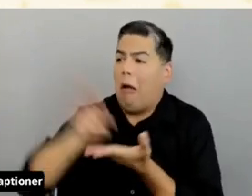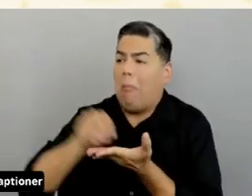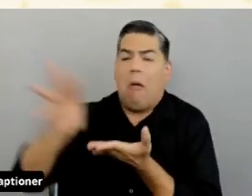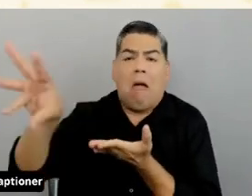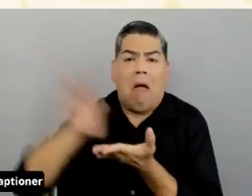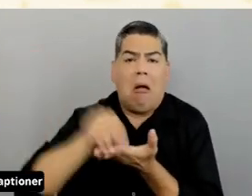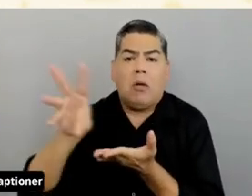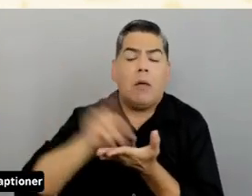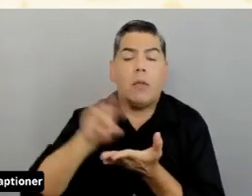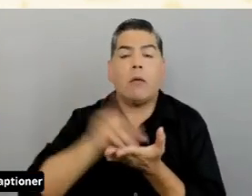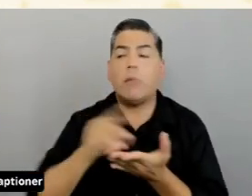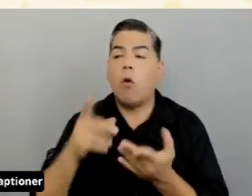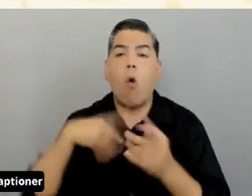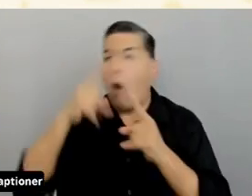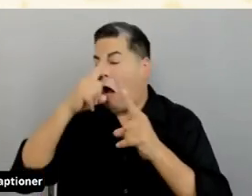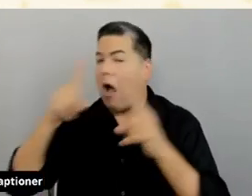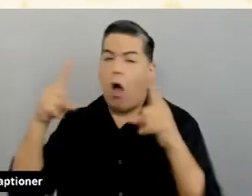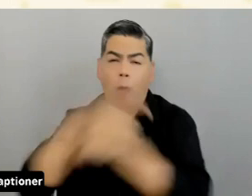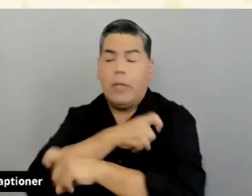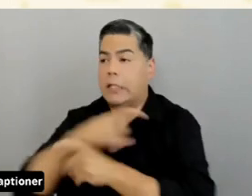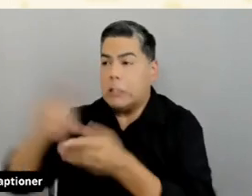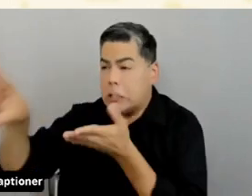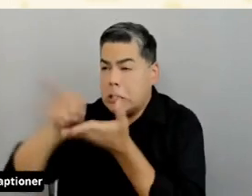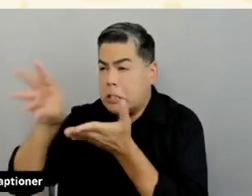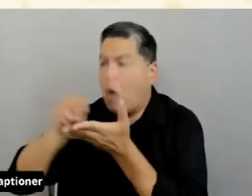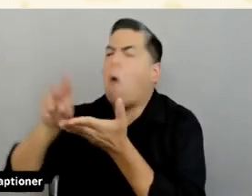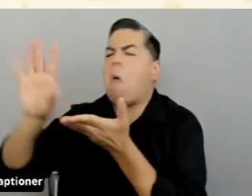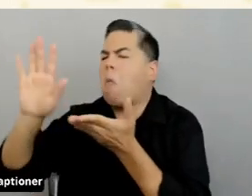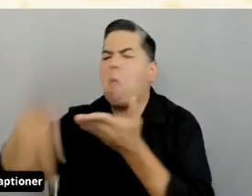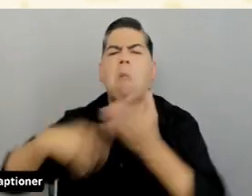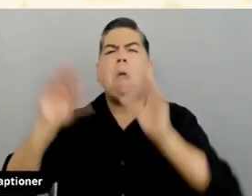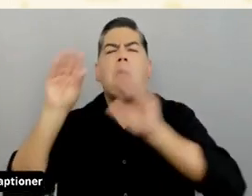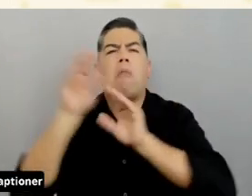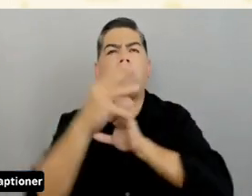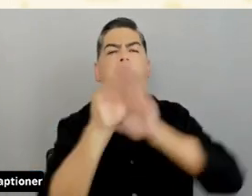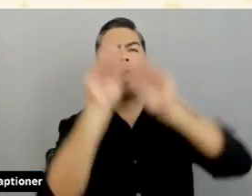or complex component in another visualization, we need to understand